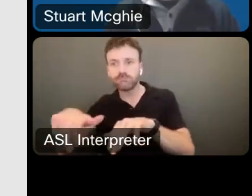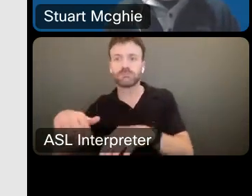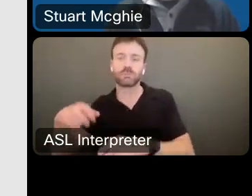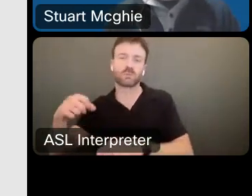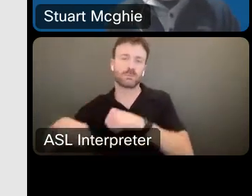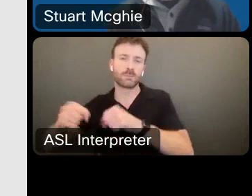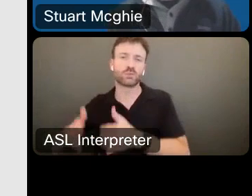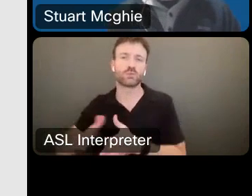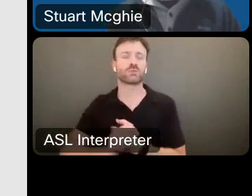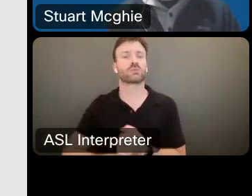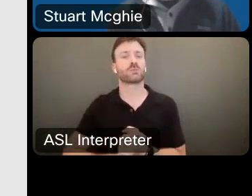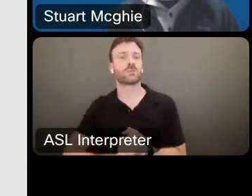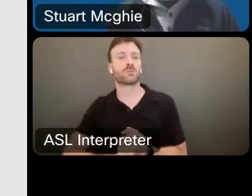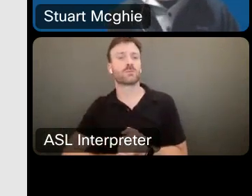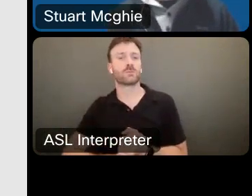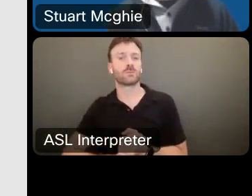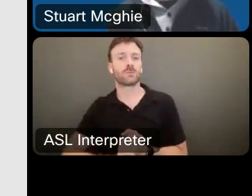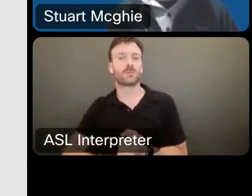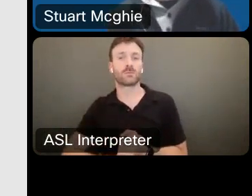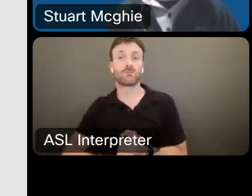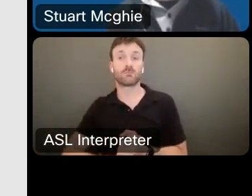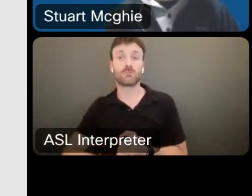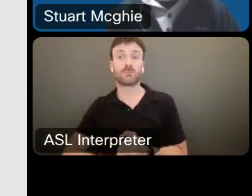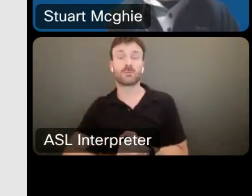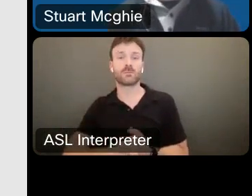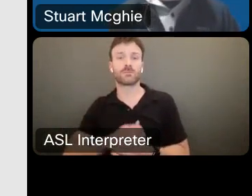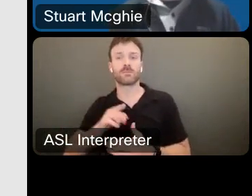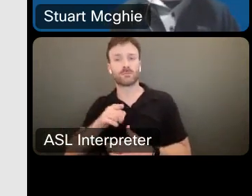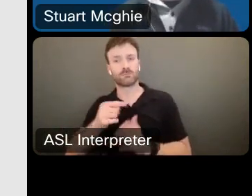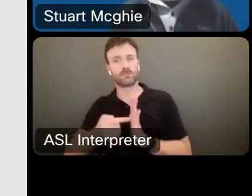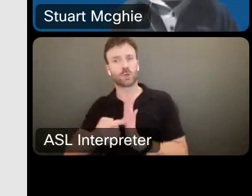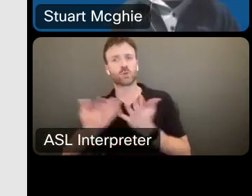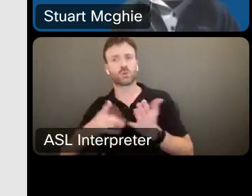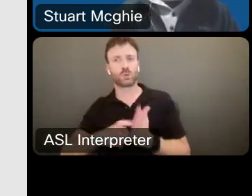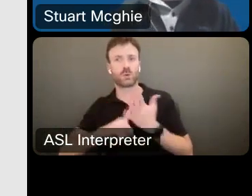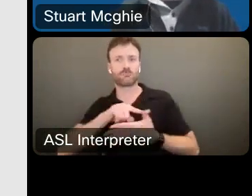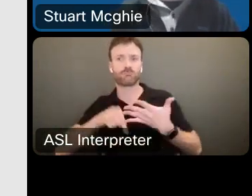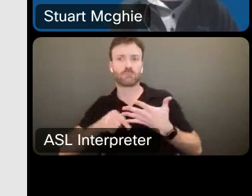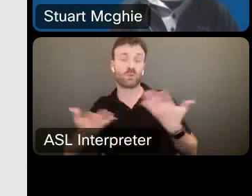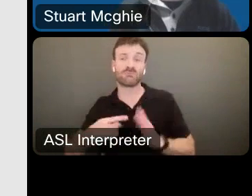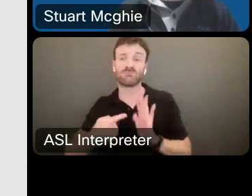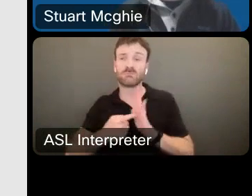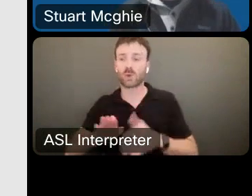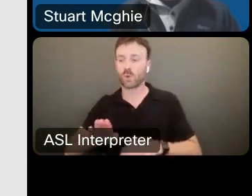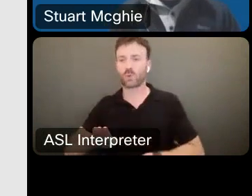And it spells out what the requirements are as well as things such as ramp locations,